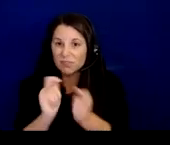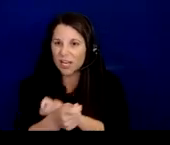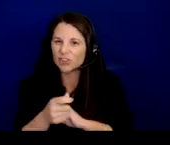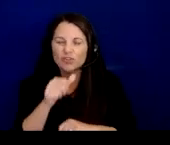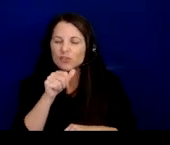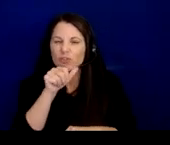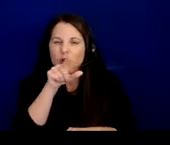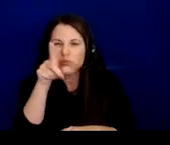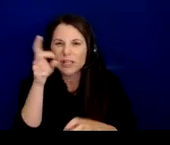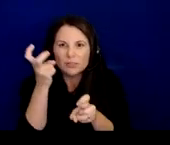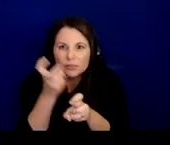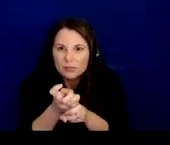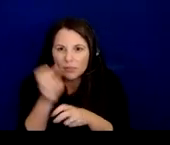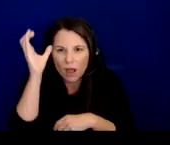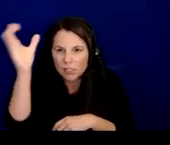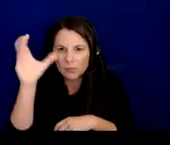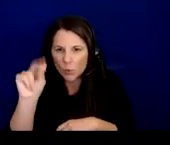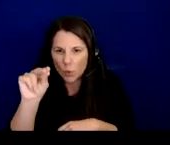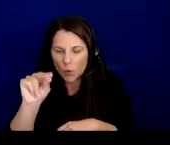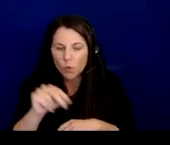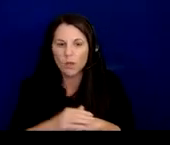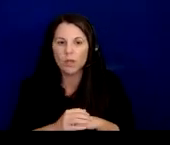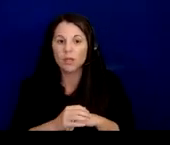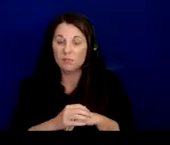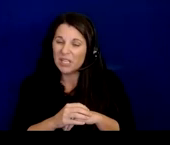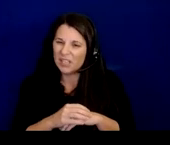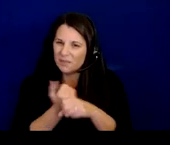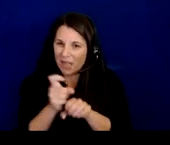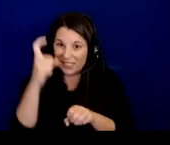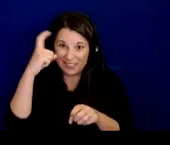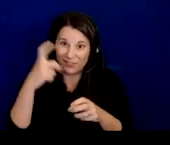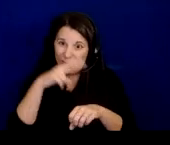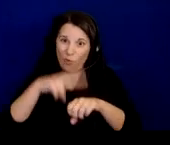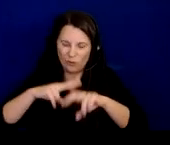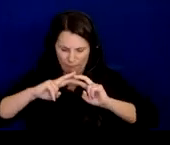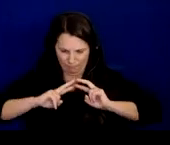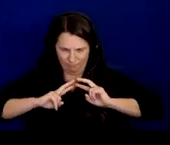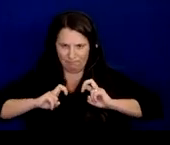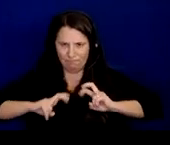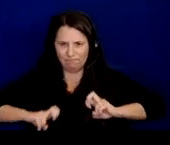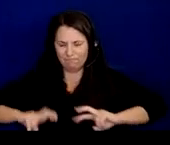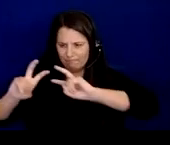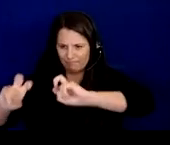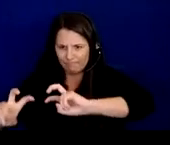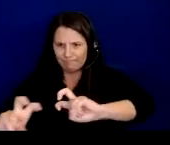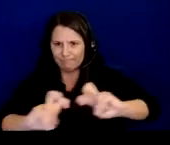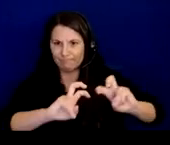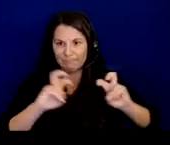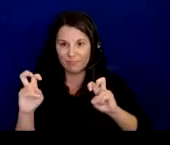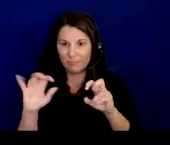But again, most services learning programs don't involve questions like this where you're having to examine yourself